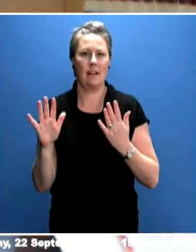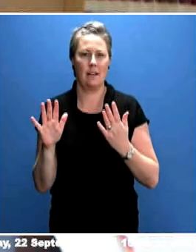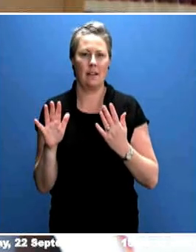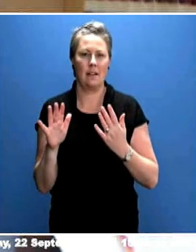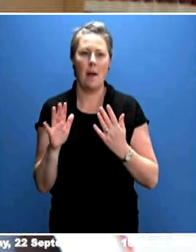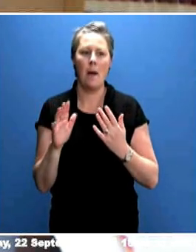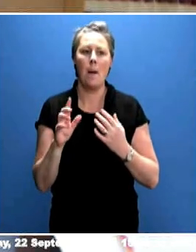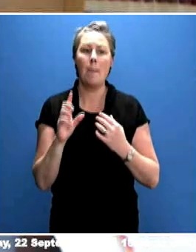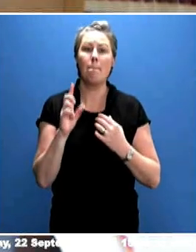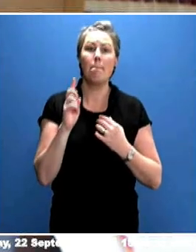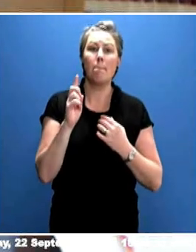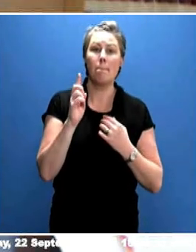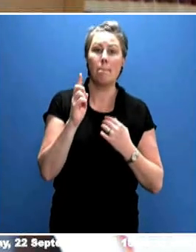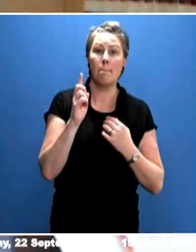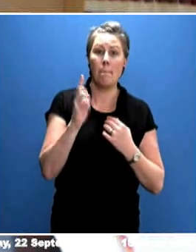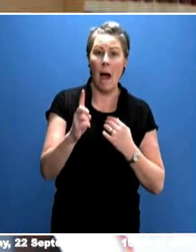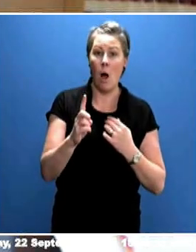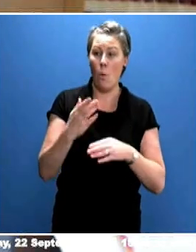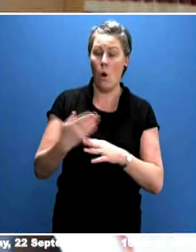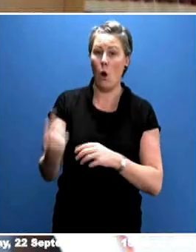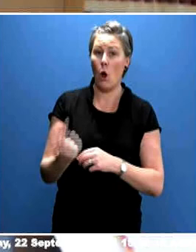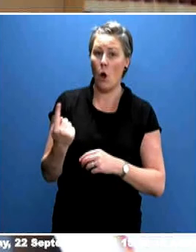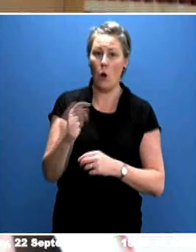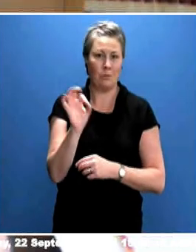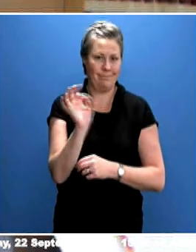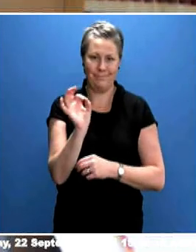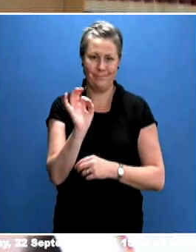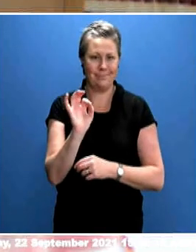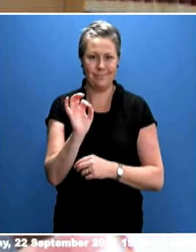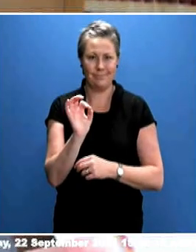see that person operating in isolation, that we have a team of ---